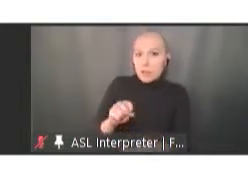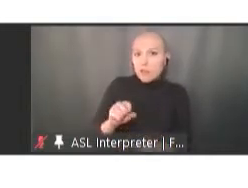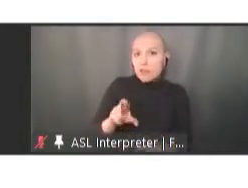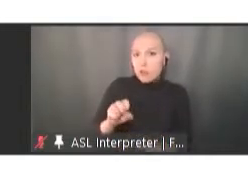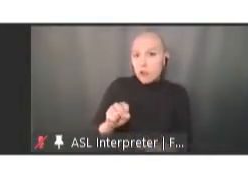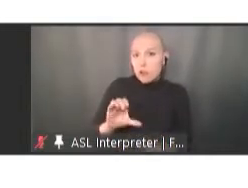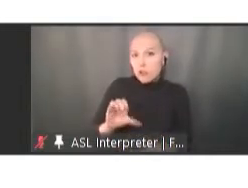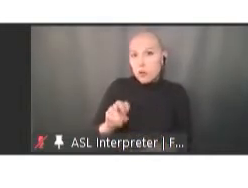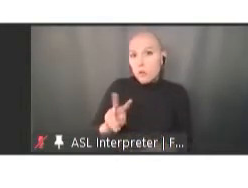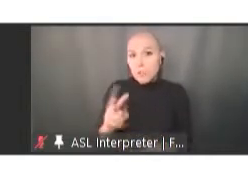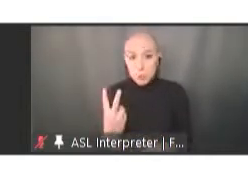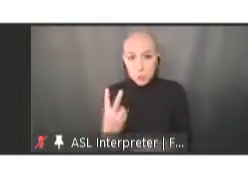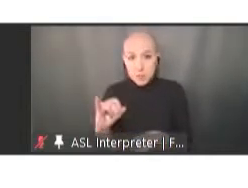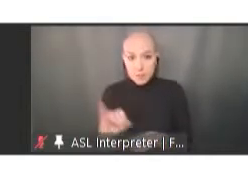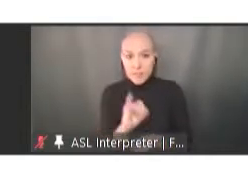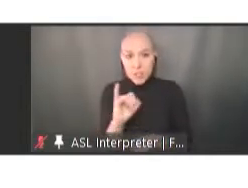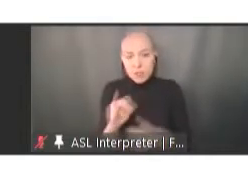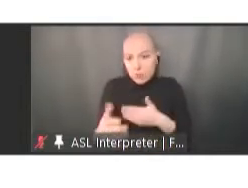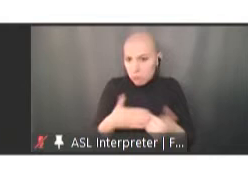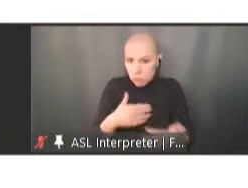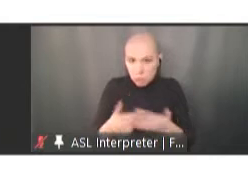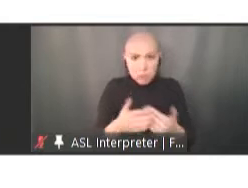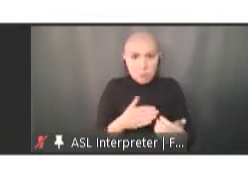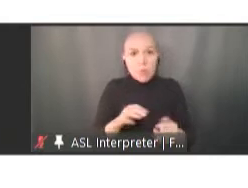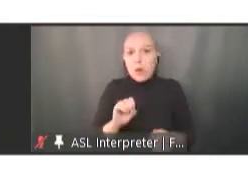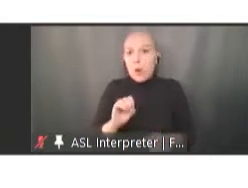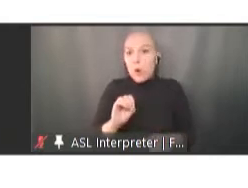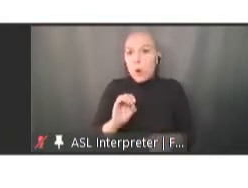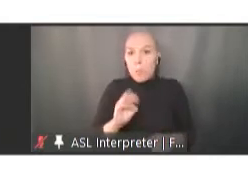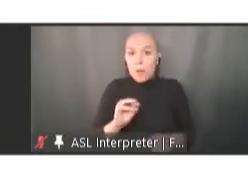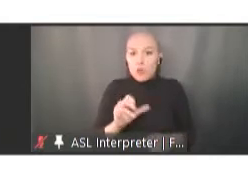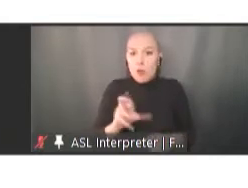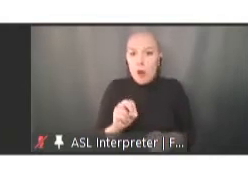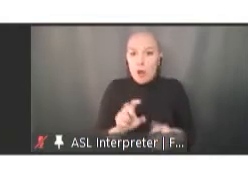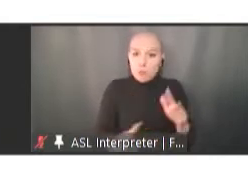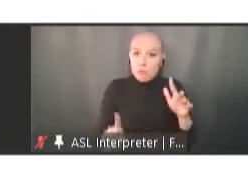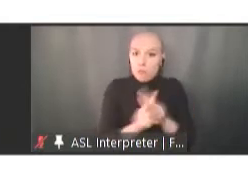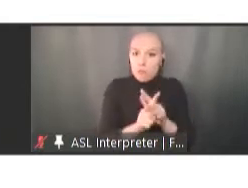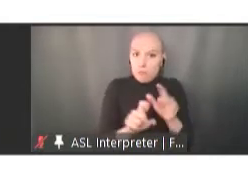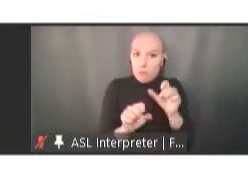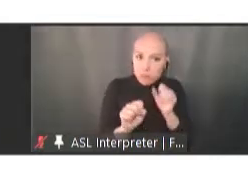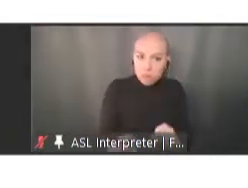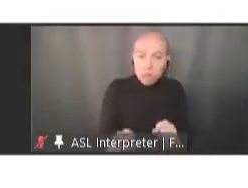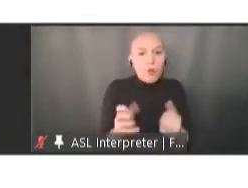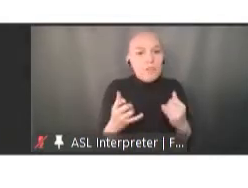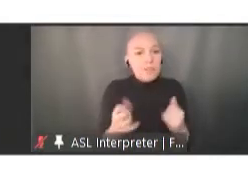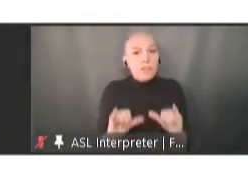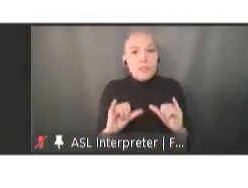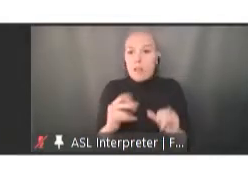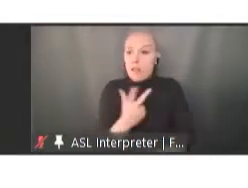even as the Omicron variant became predominant, though decreases were observed in case IRRs for